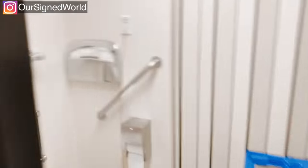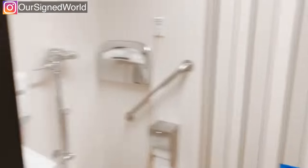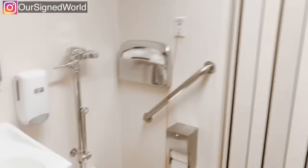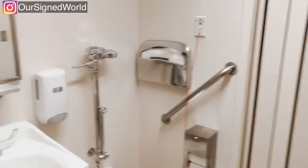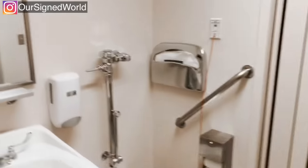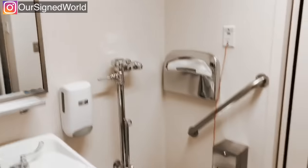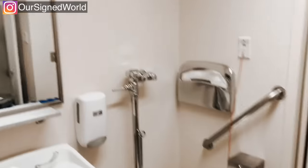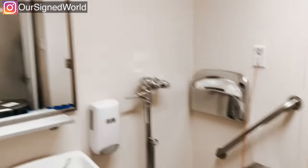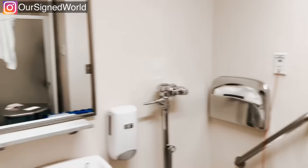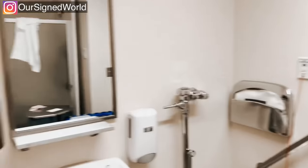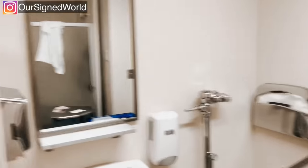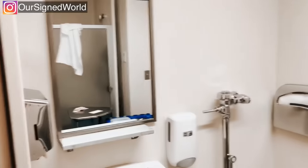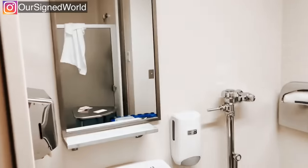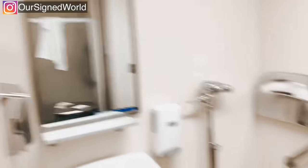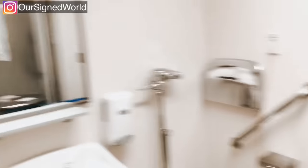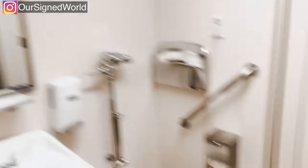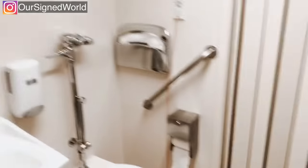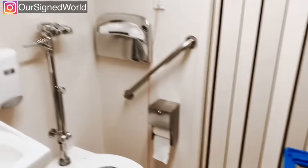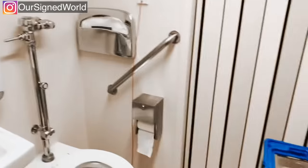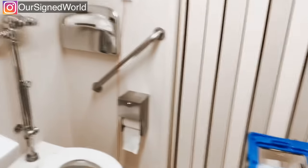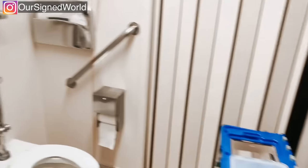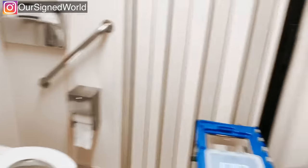(Our small "shared" bathroom" )